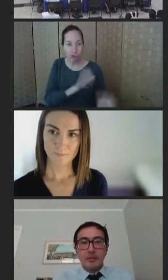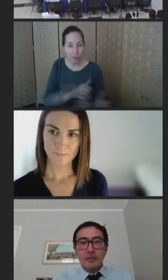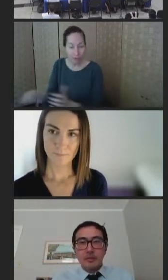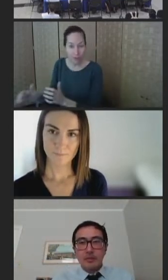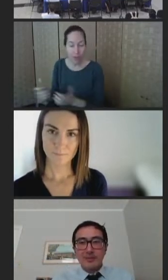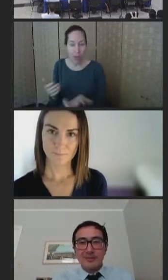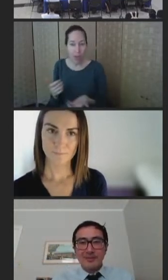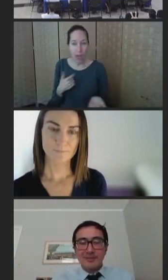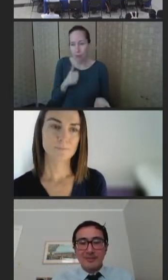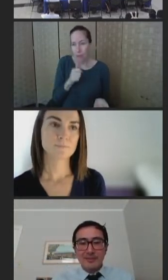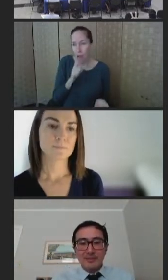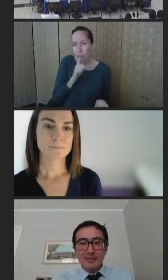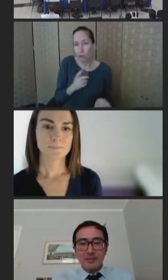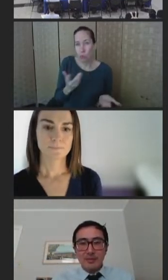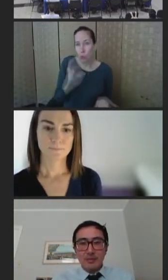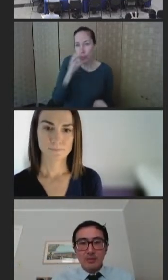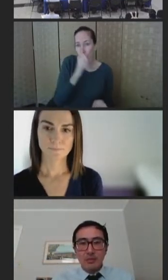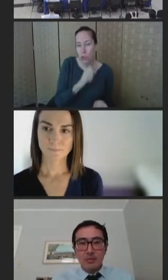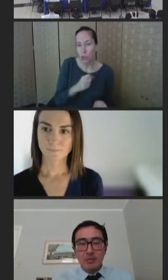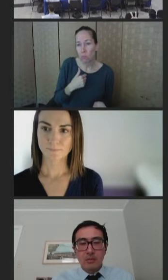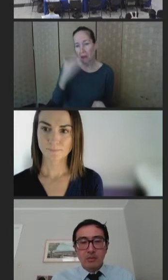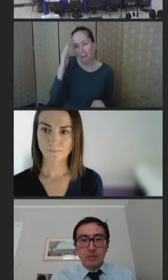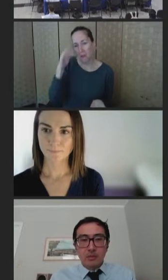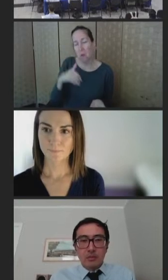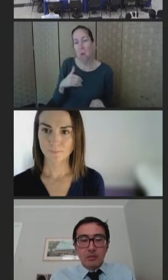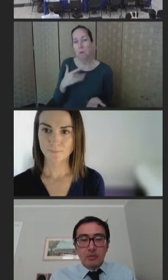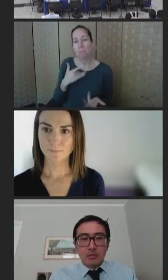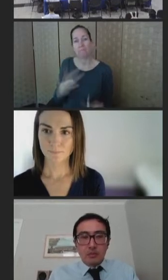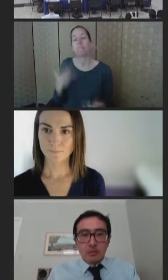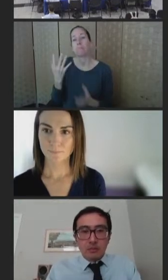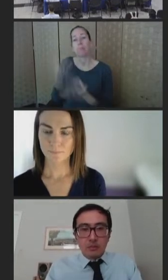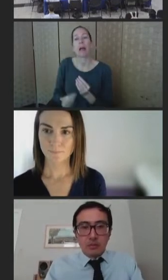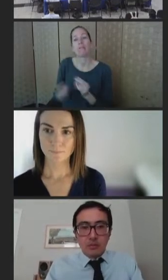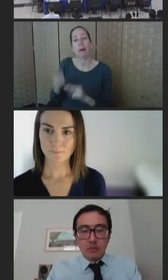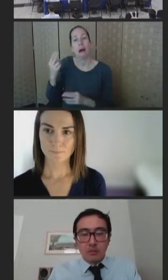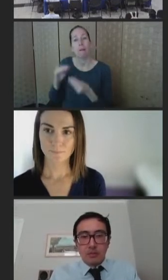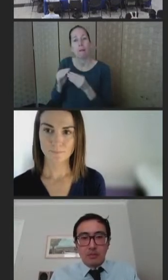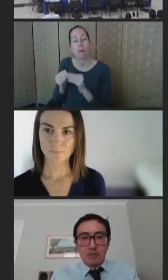we had the greatest mortality in older people, but they had the least life left to expect.